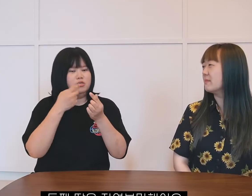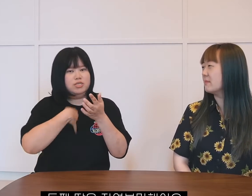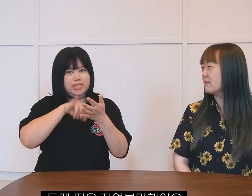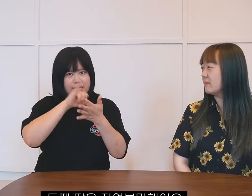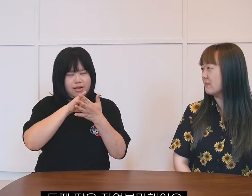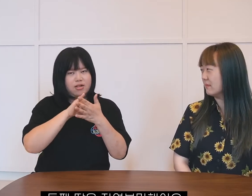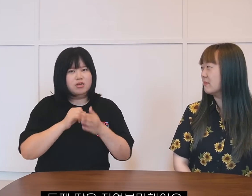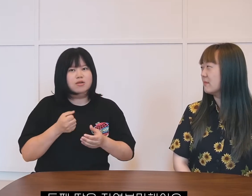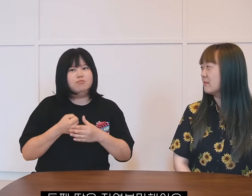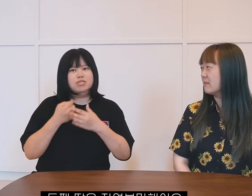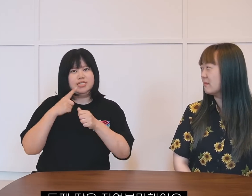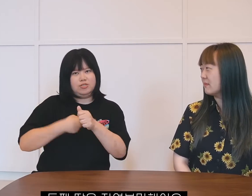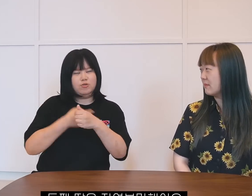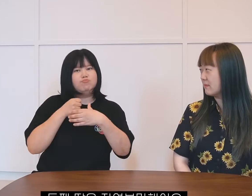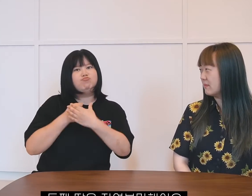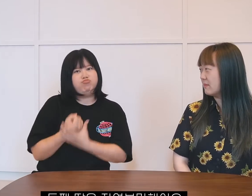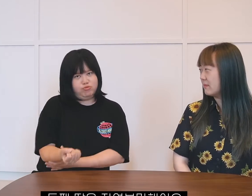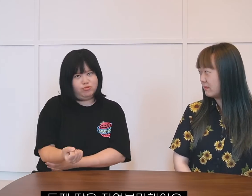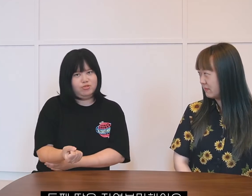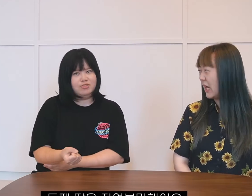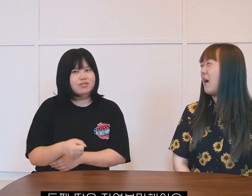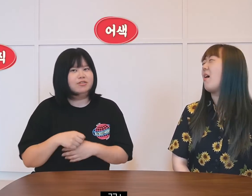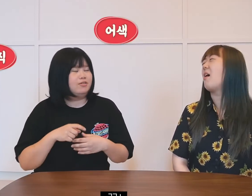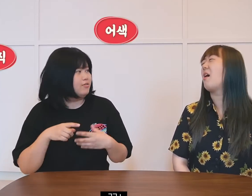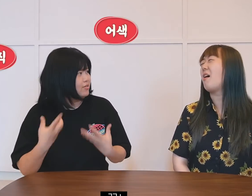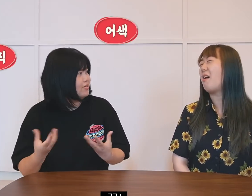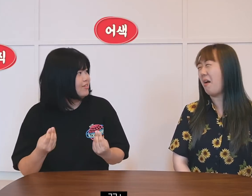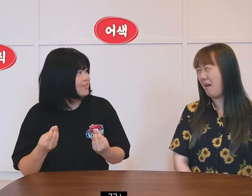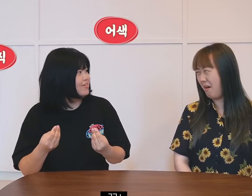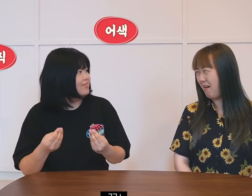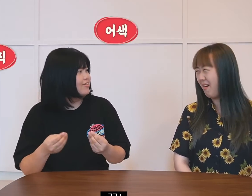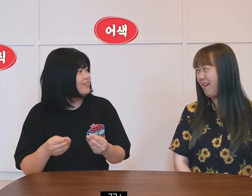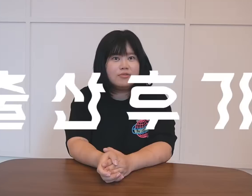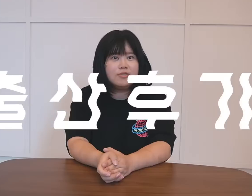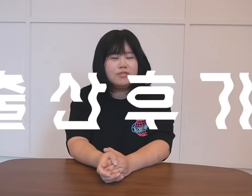and her second daughter gave birth naturally. End!